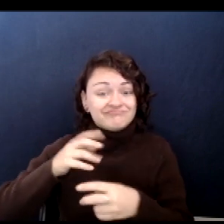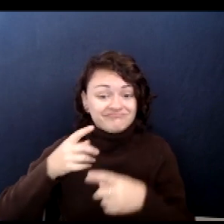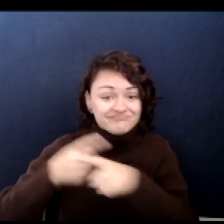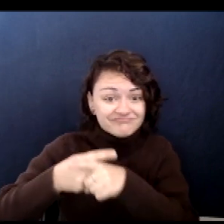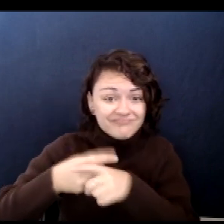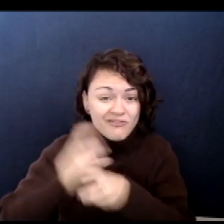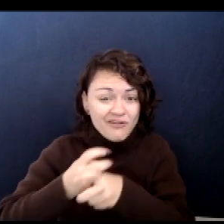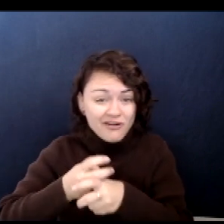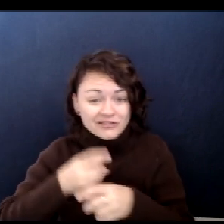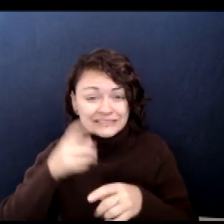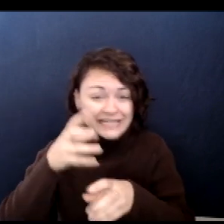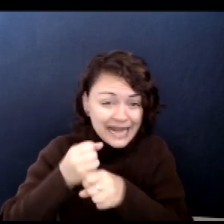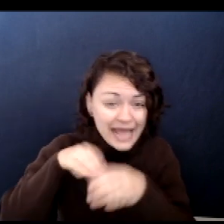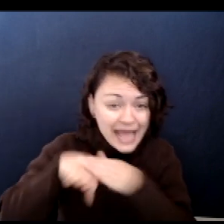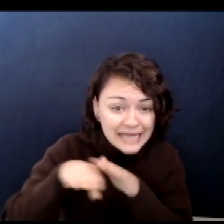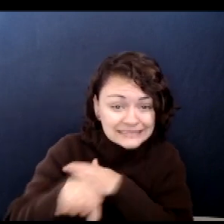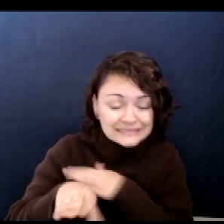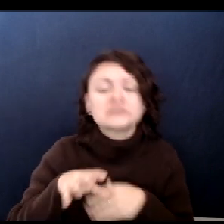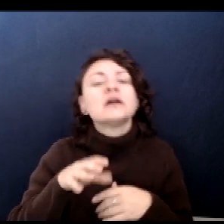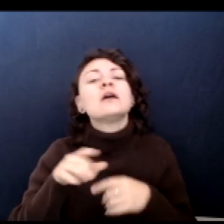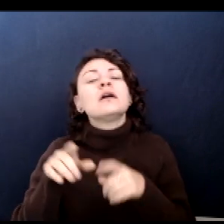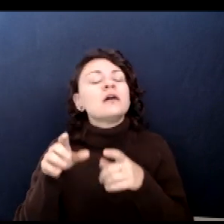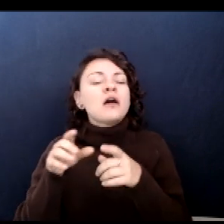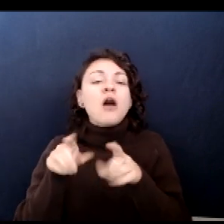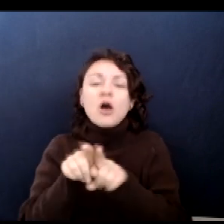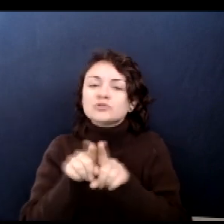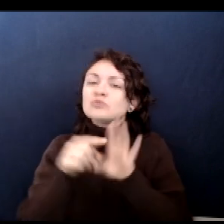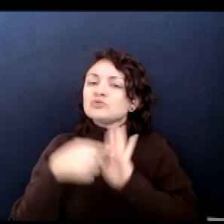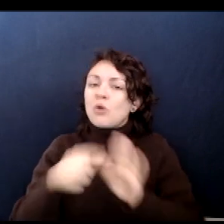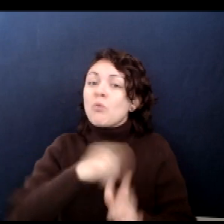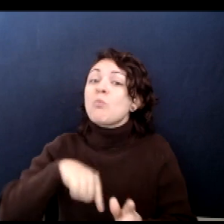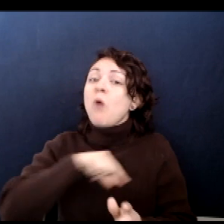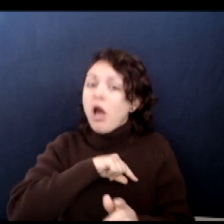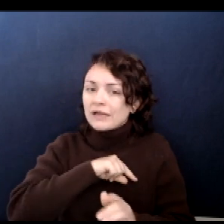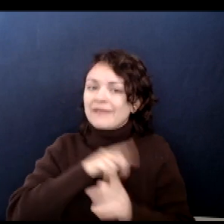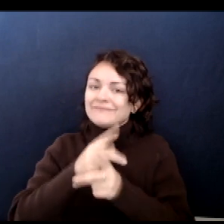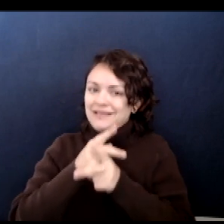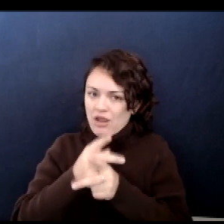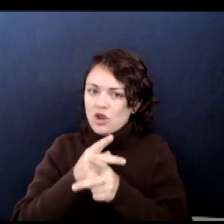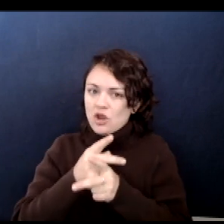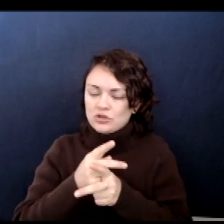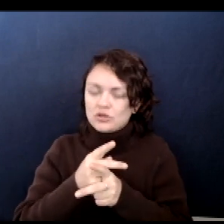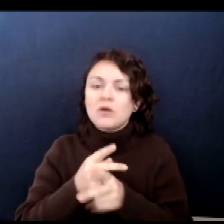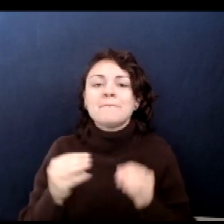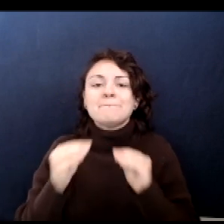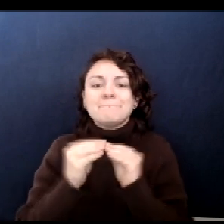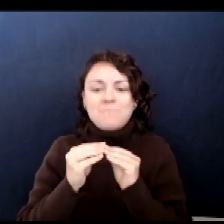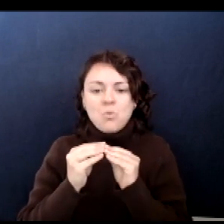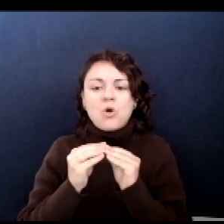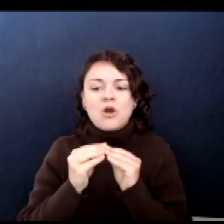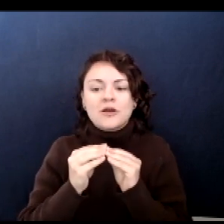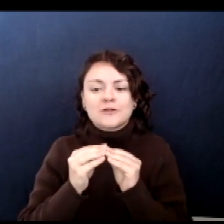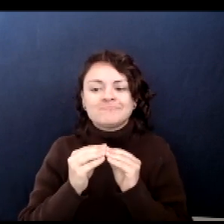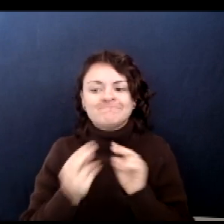The literature also showed that quality of care was higher in areas that were primarily white.